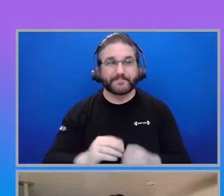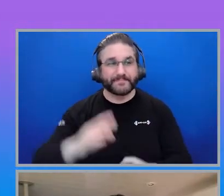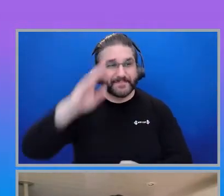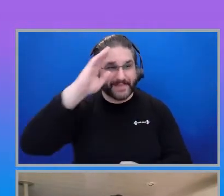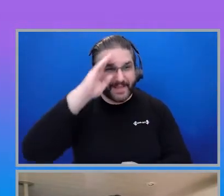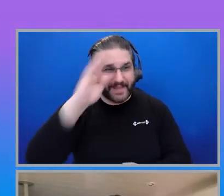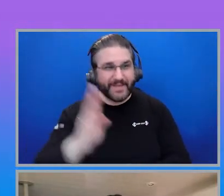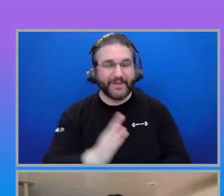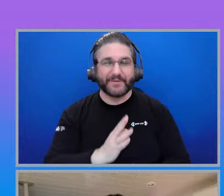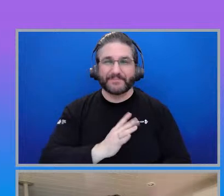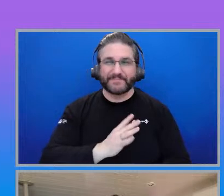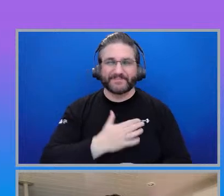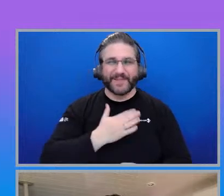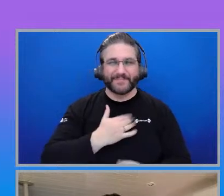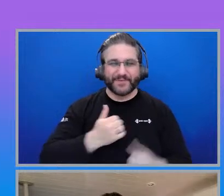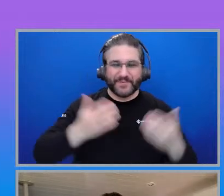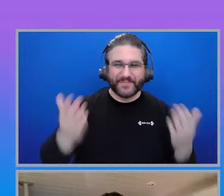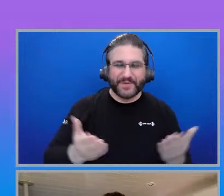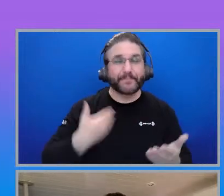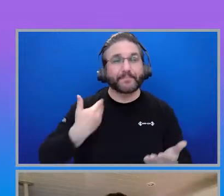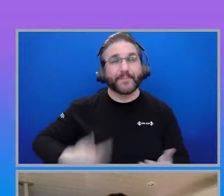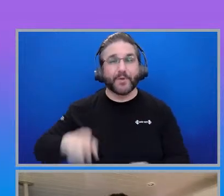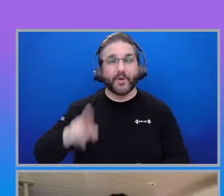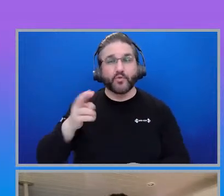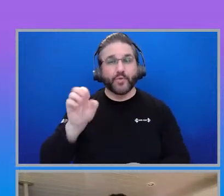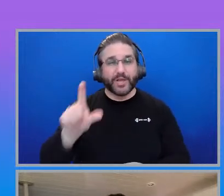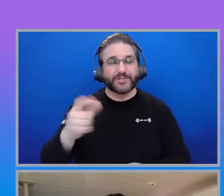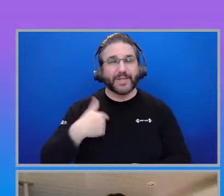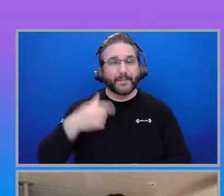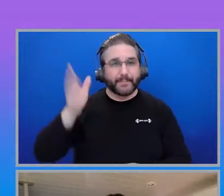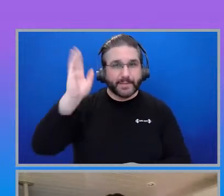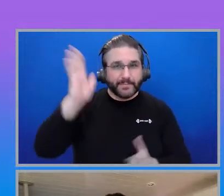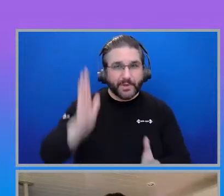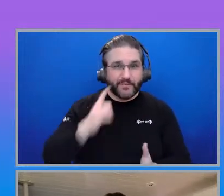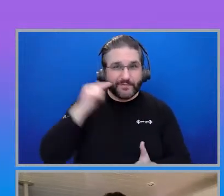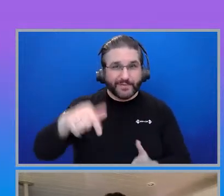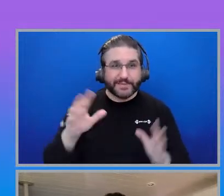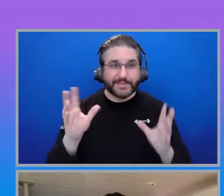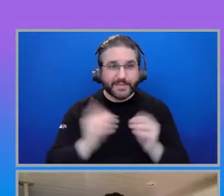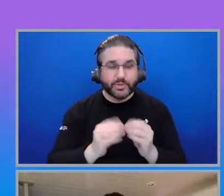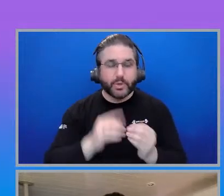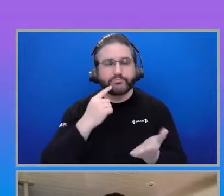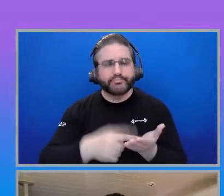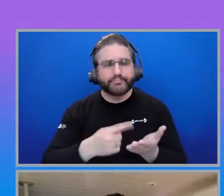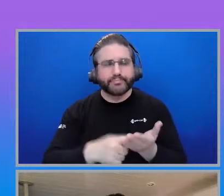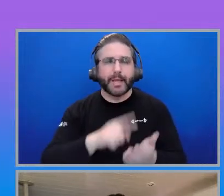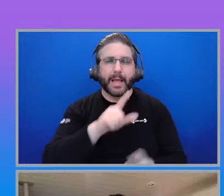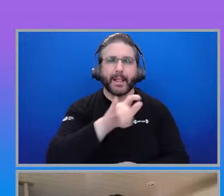good to be here. I'm Rachel. I'm I'm your speaker for this session, which is going to cover